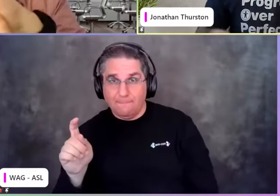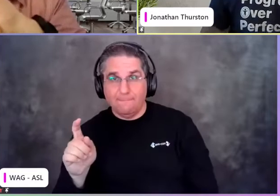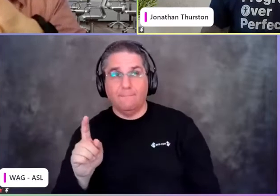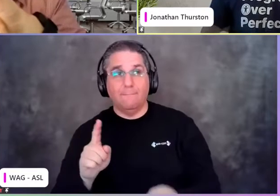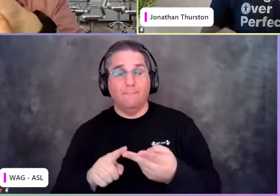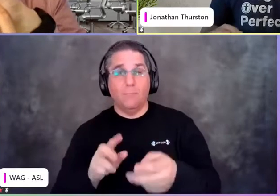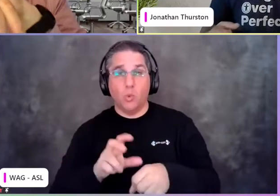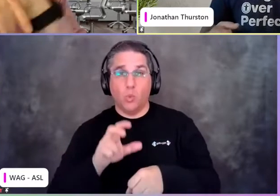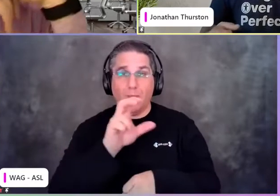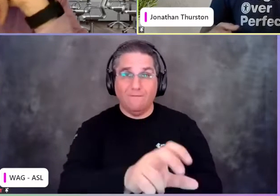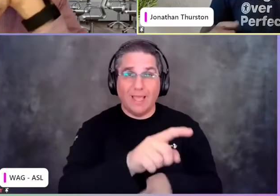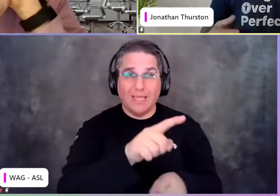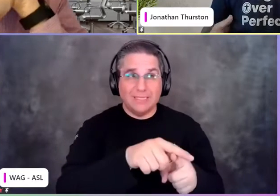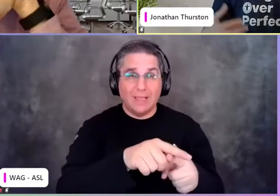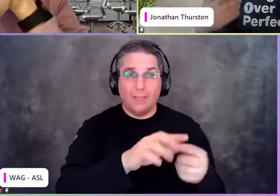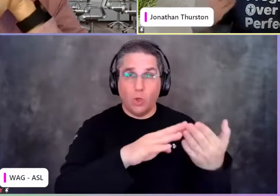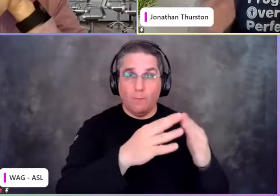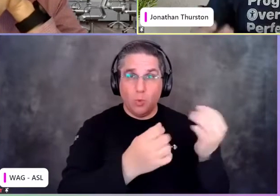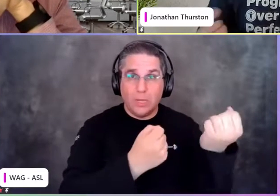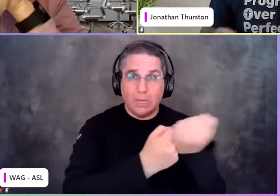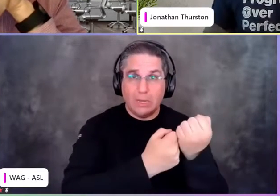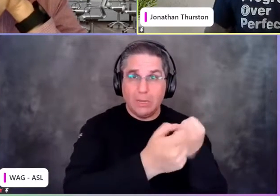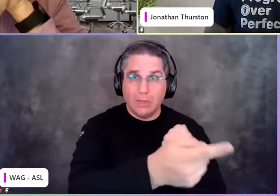Investment can be things like building and accessibility